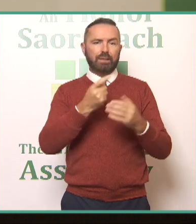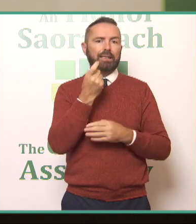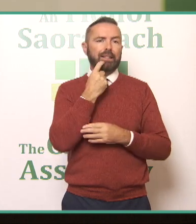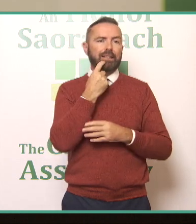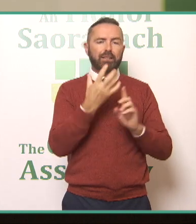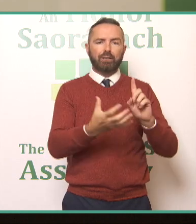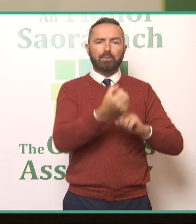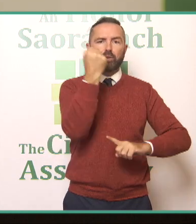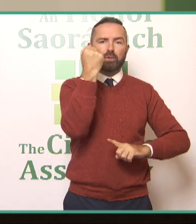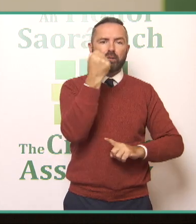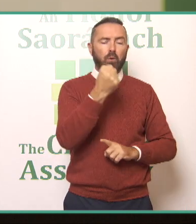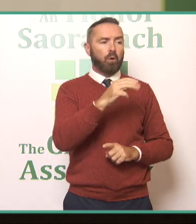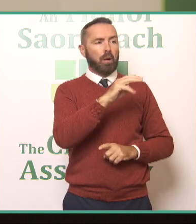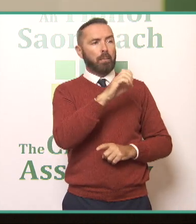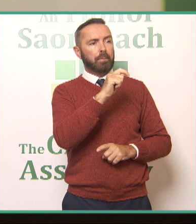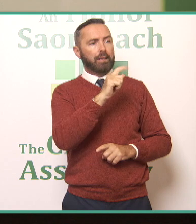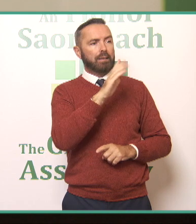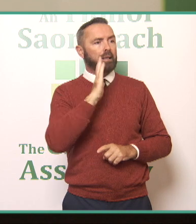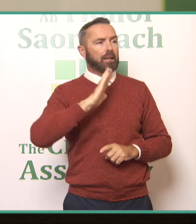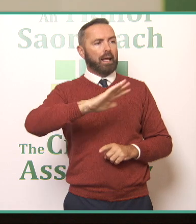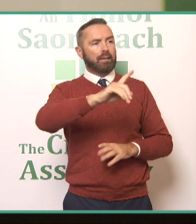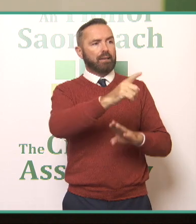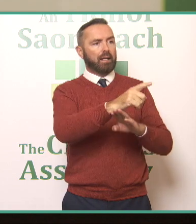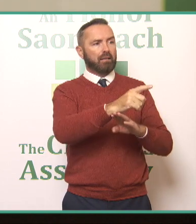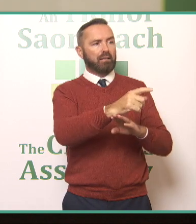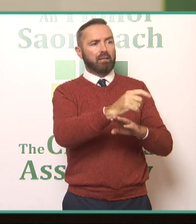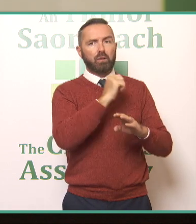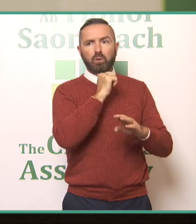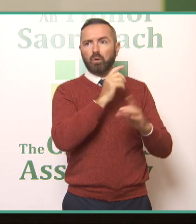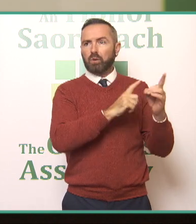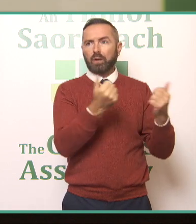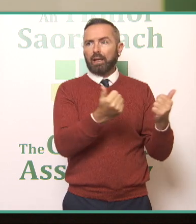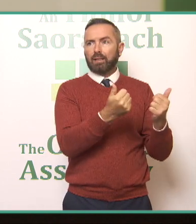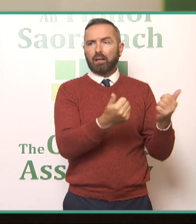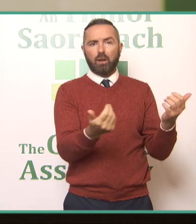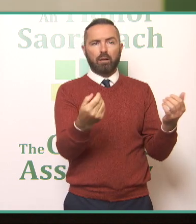peatland over here no one's doing anything we'll stick a load of turbines on it or solar panels to